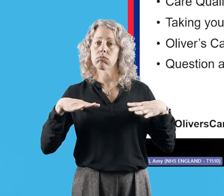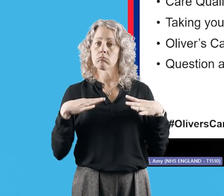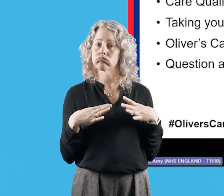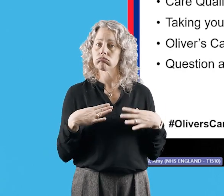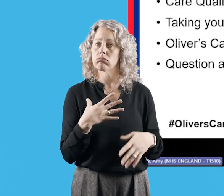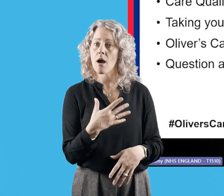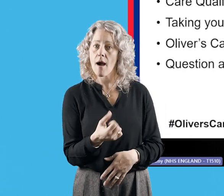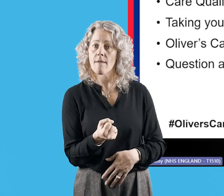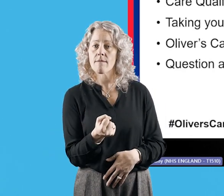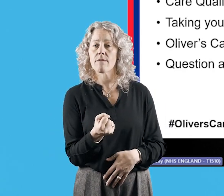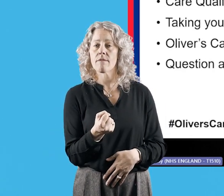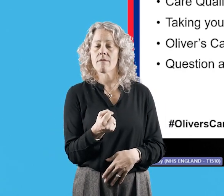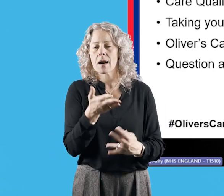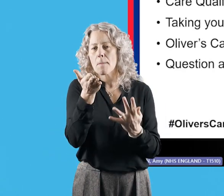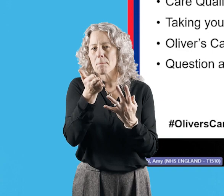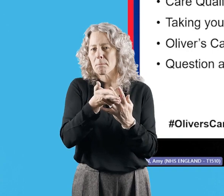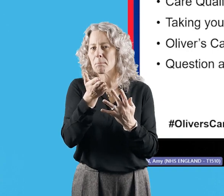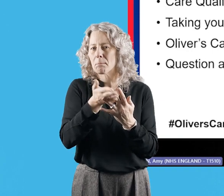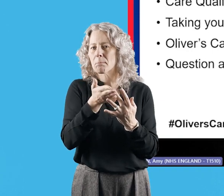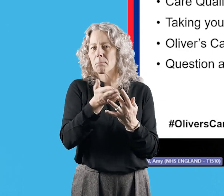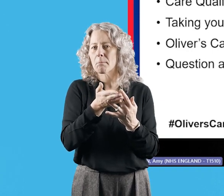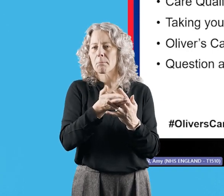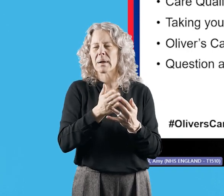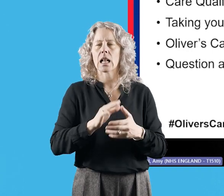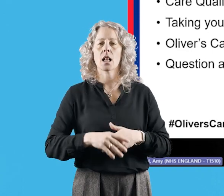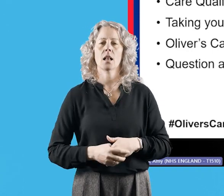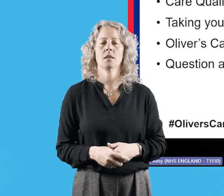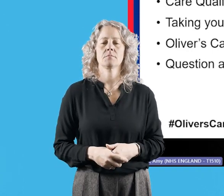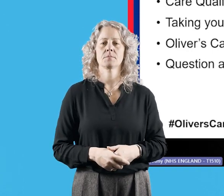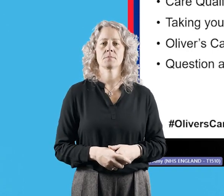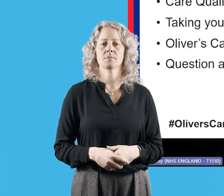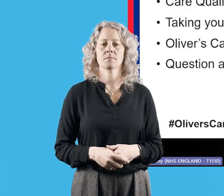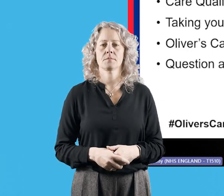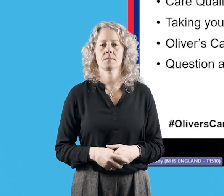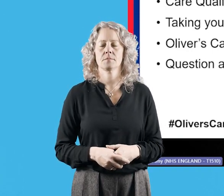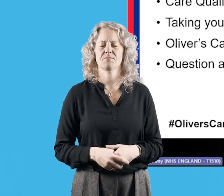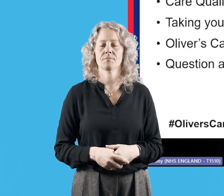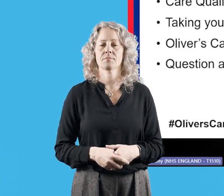final in the middle because the session will last about two hours in total.